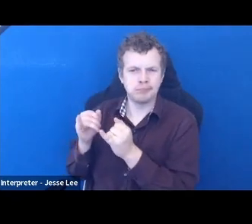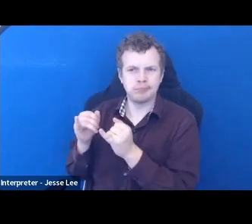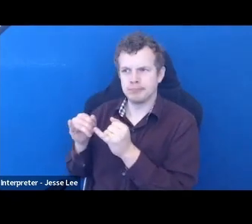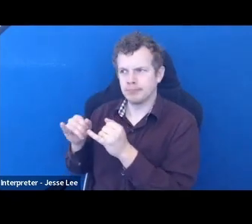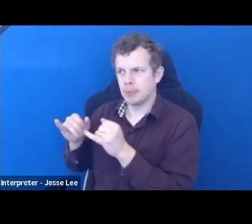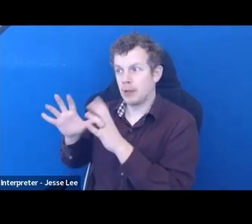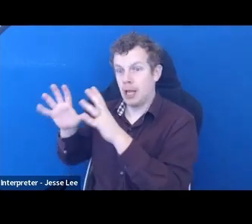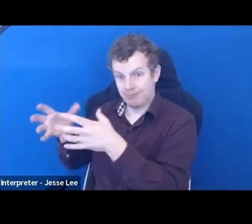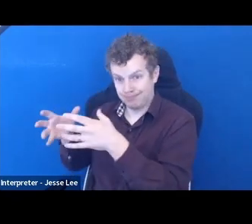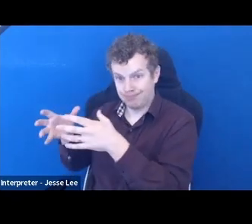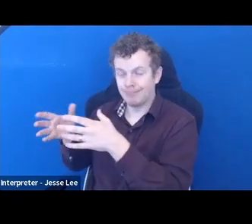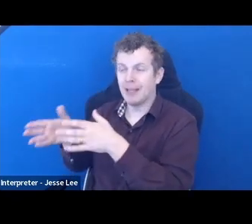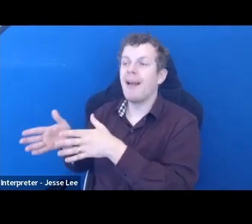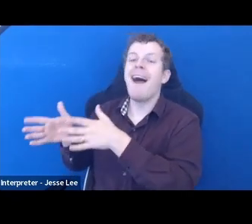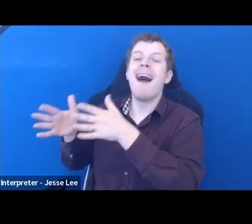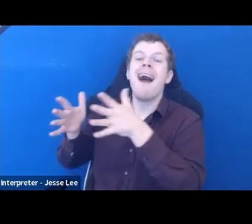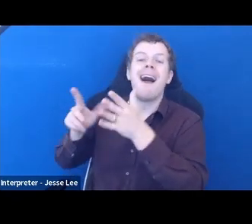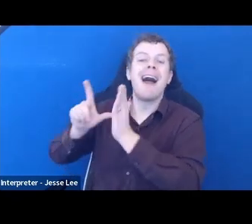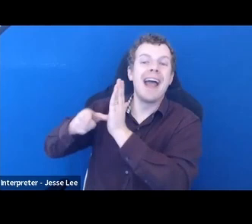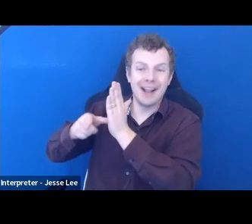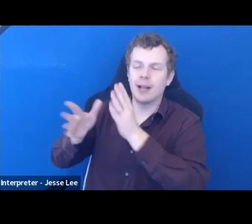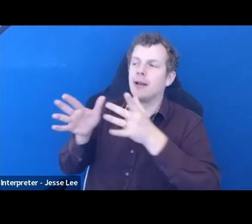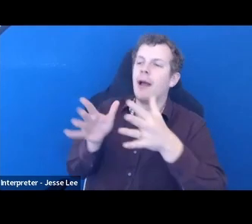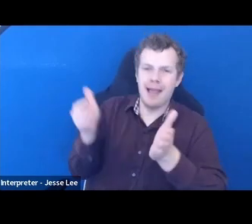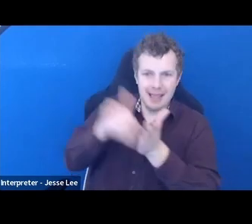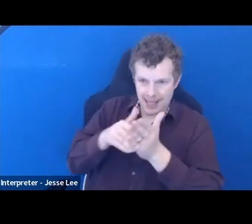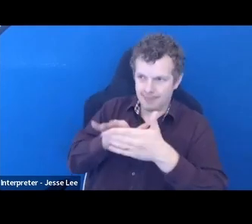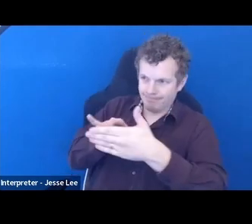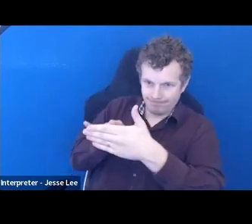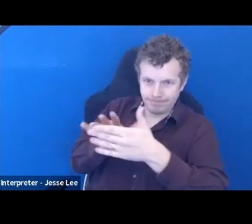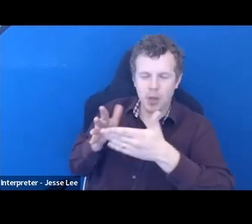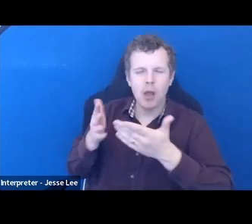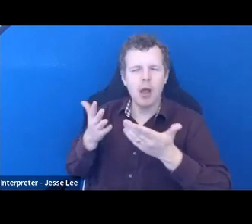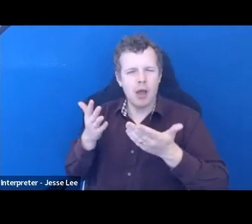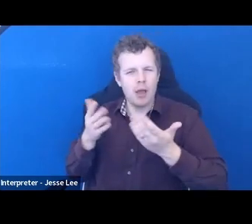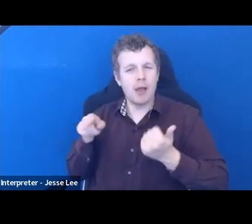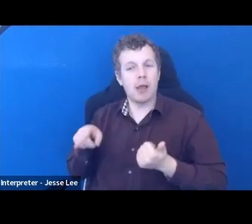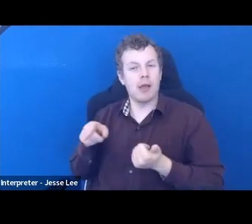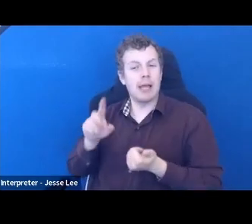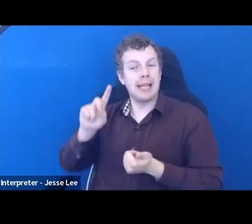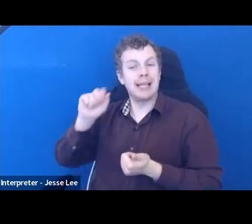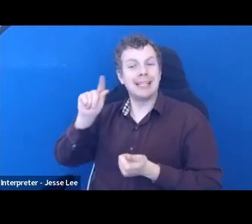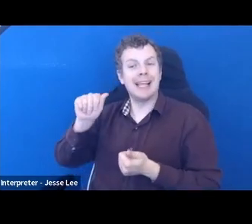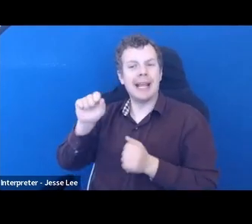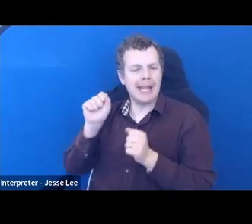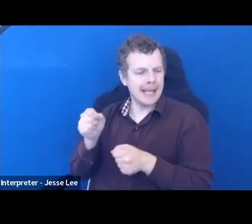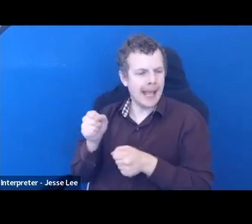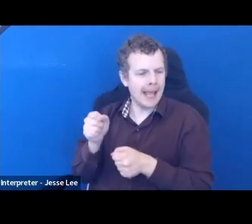So that helps us with the reliability of our data. And being able to draw firmer conclusions from there.